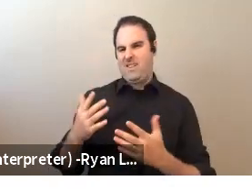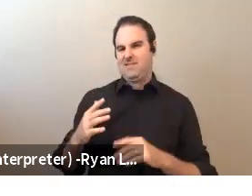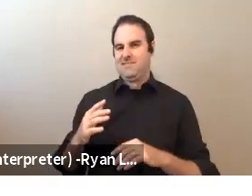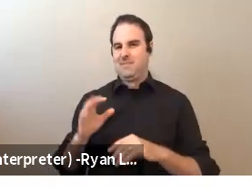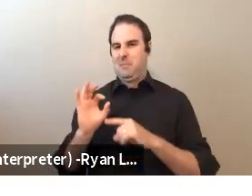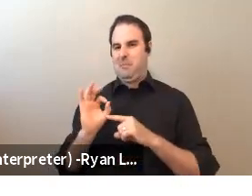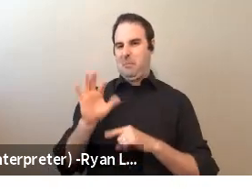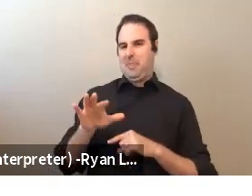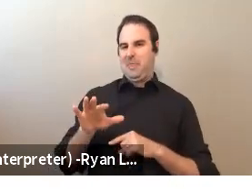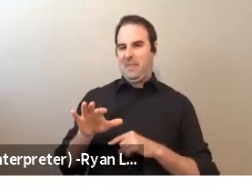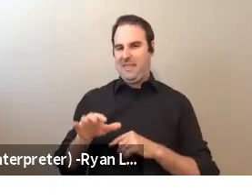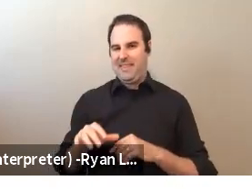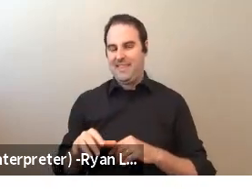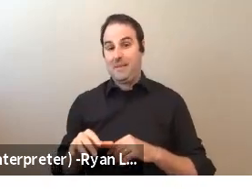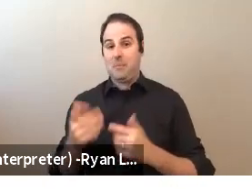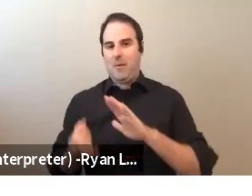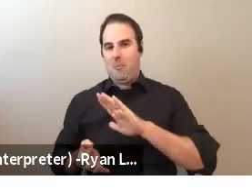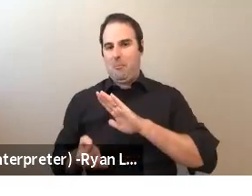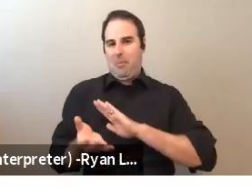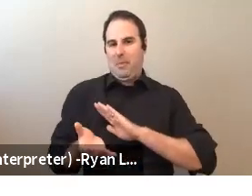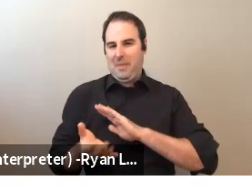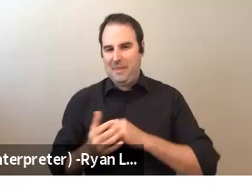Sally Potter: And maybe a couple of them, and that is that